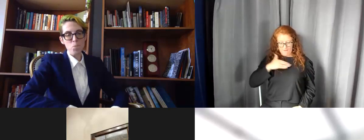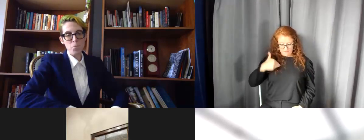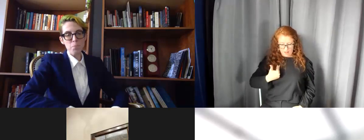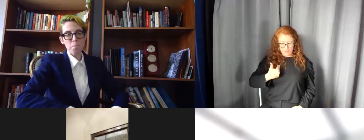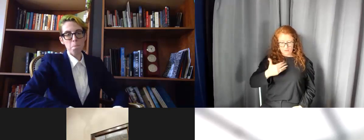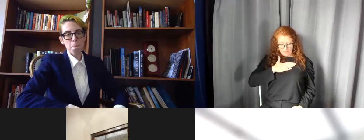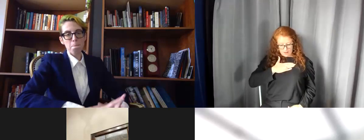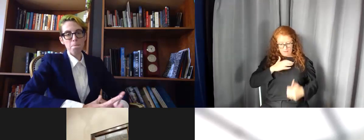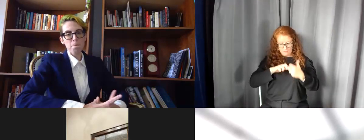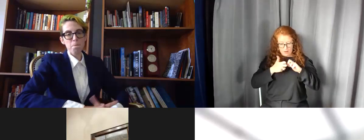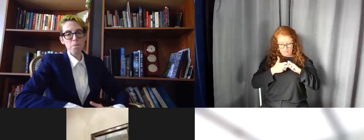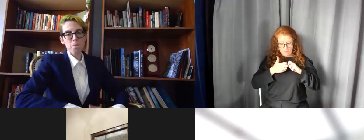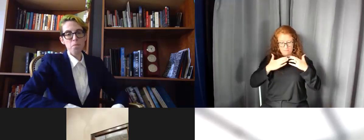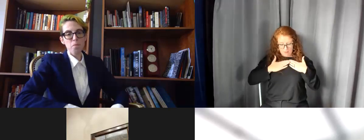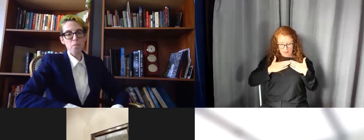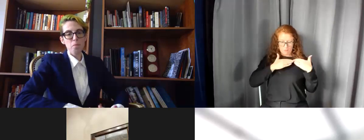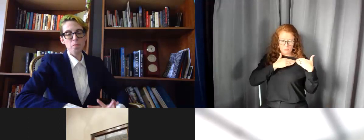Jordan Radford: my responsibility to